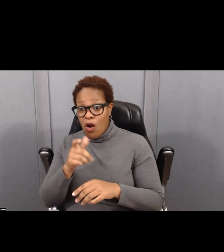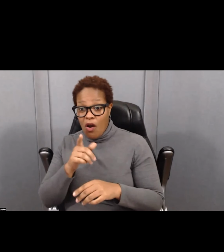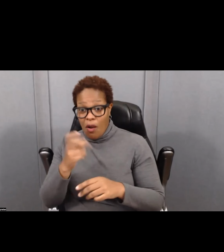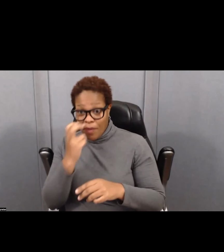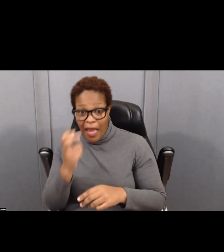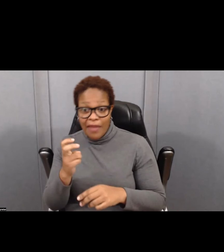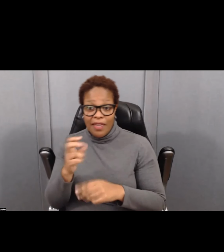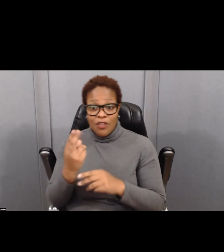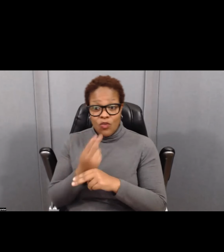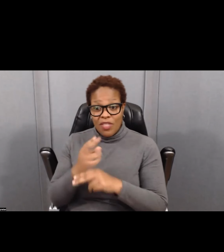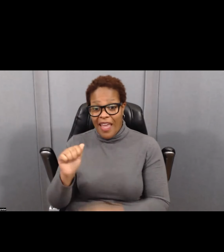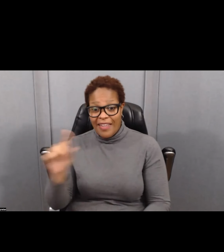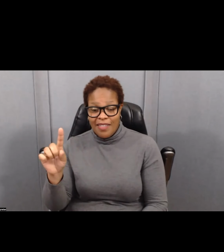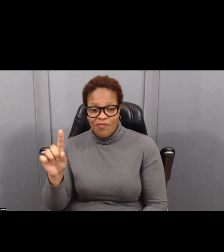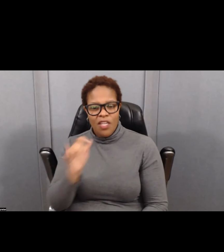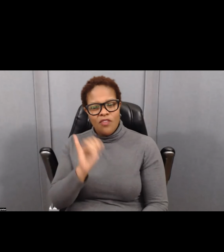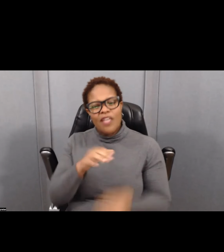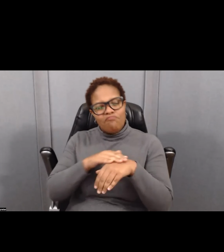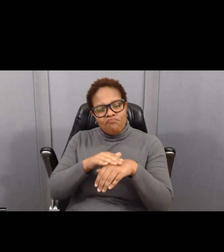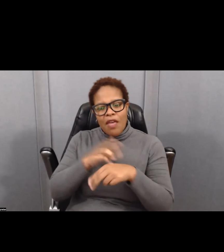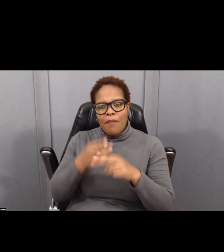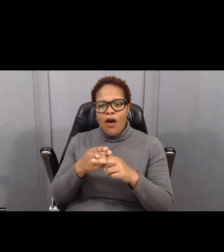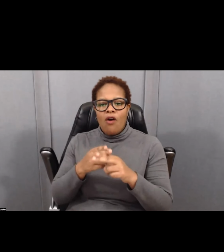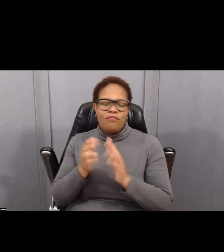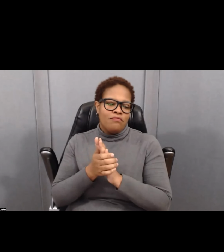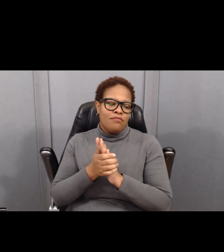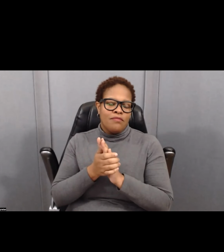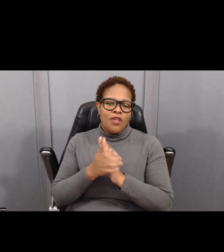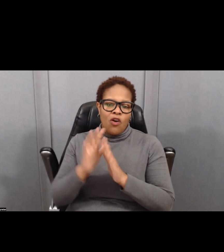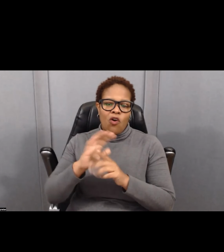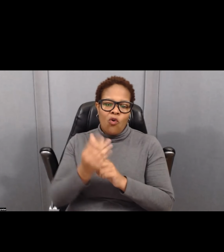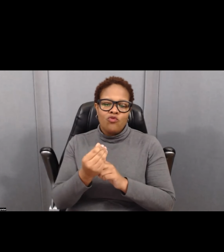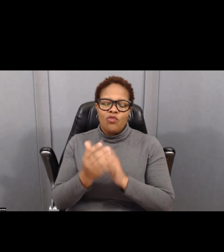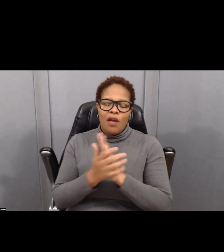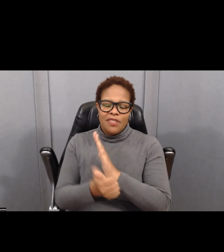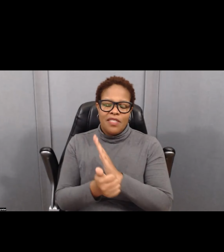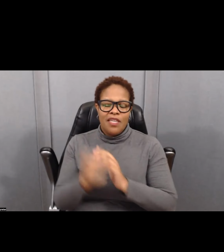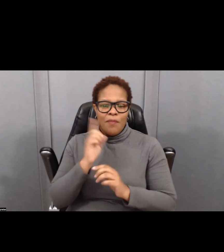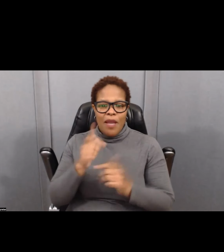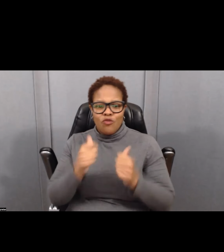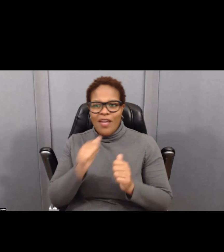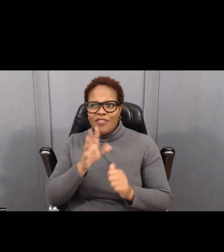I know we had to keep it to a short amount of time, Lightning, I'm trying not to talk fast, but I'm thinking lightning, lightning, lightning.